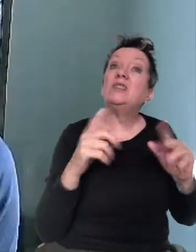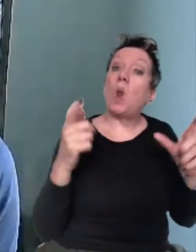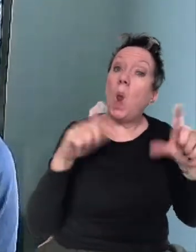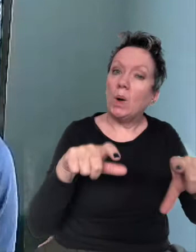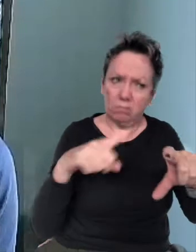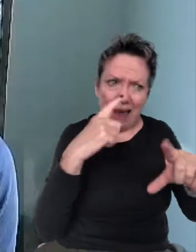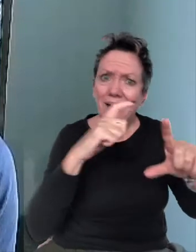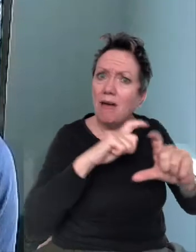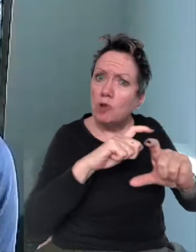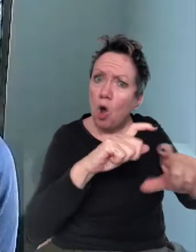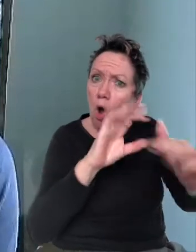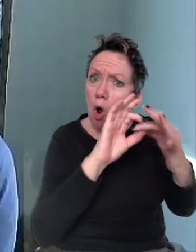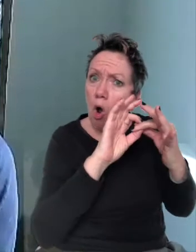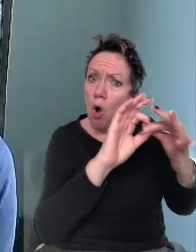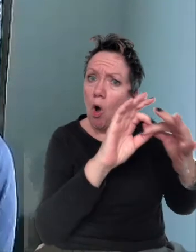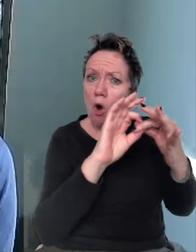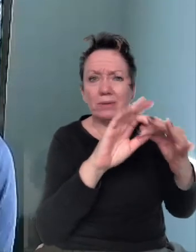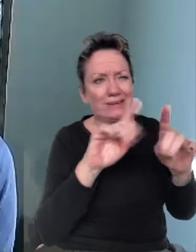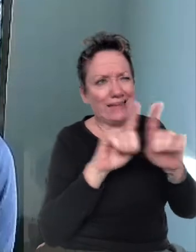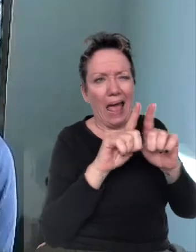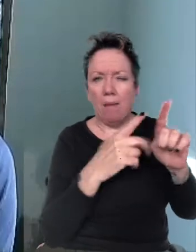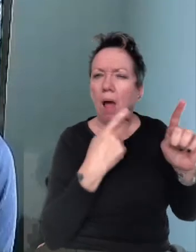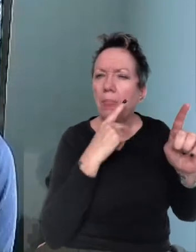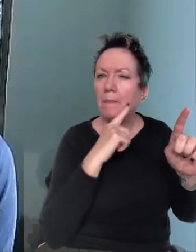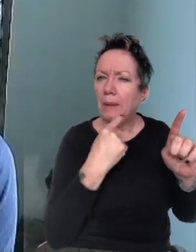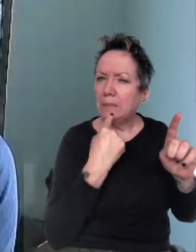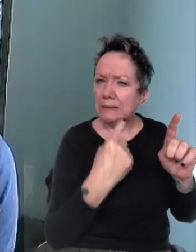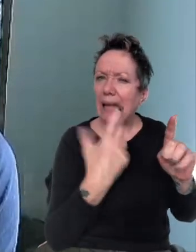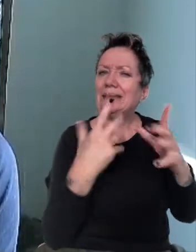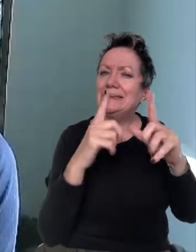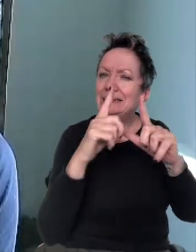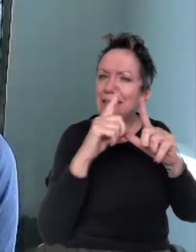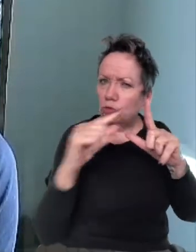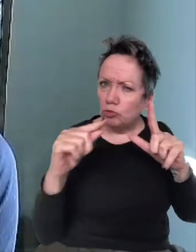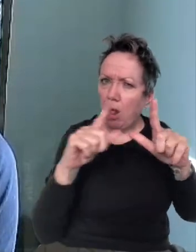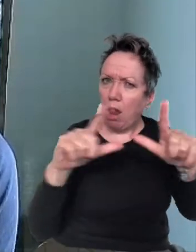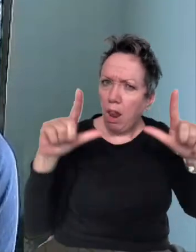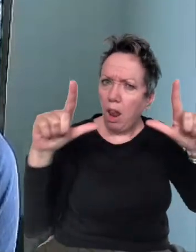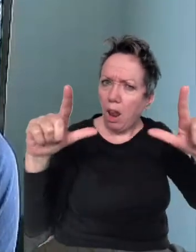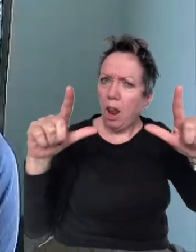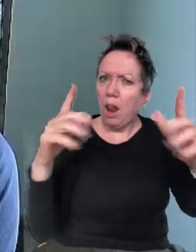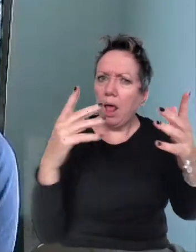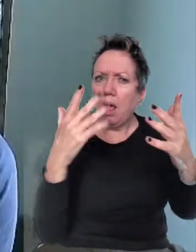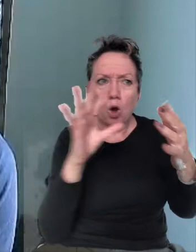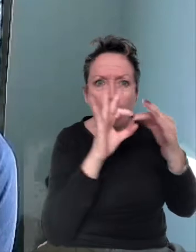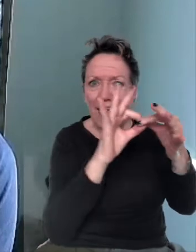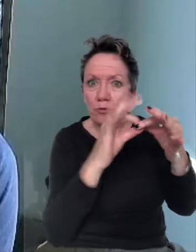And I think a lot about everybody in the room and saying same thing. How do you keep those. And connections going.